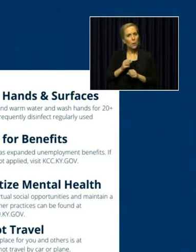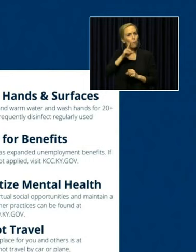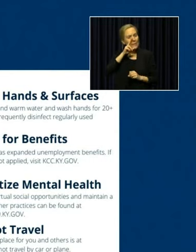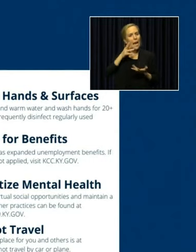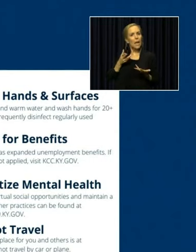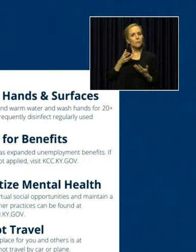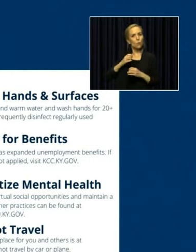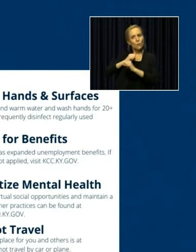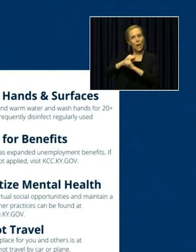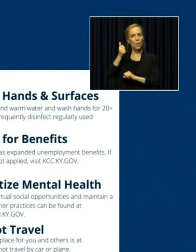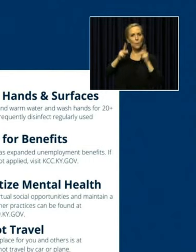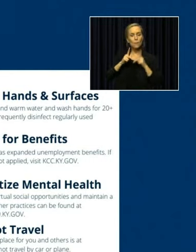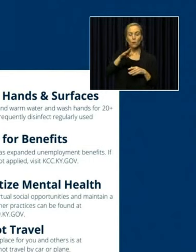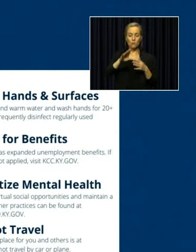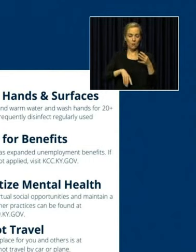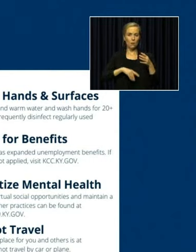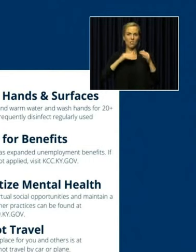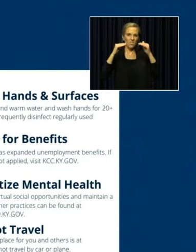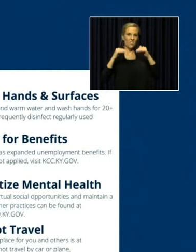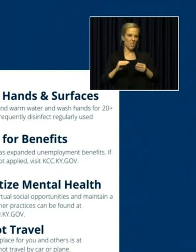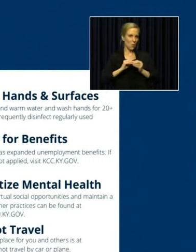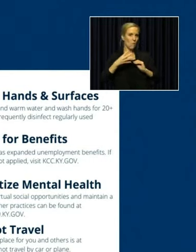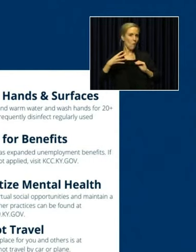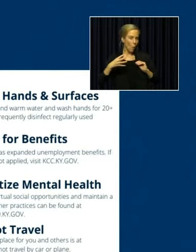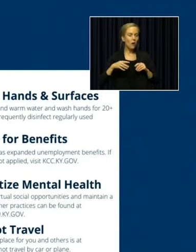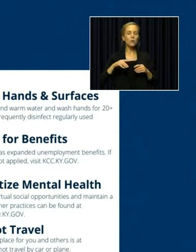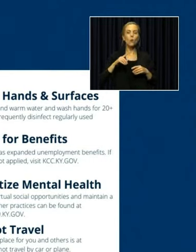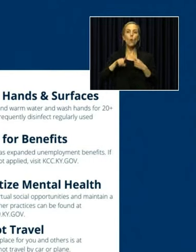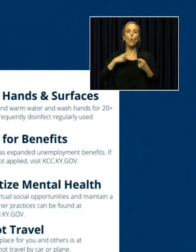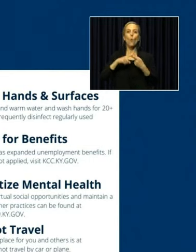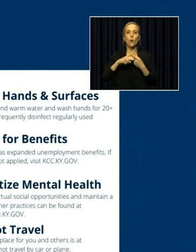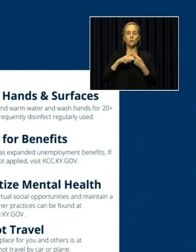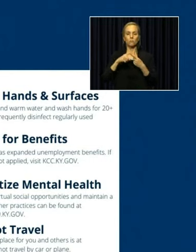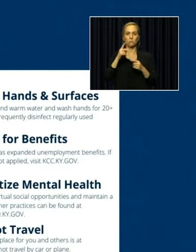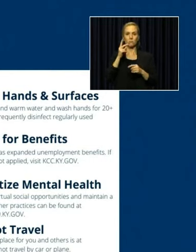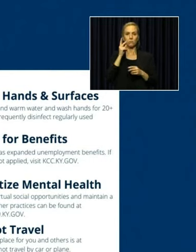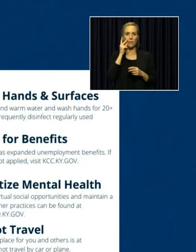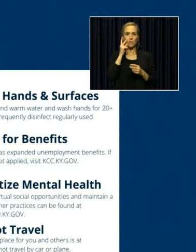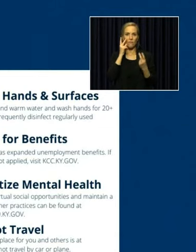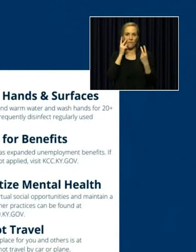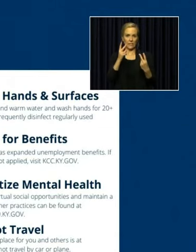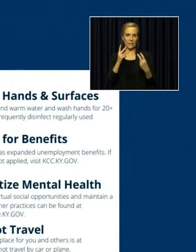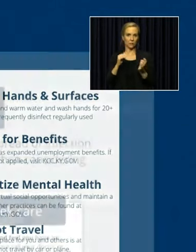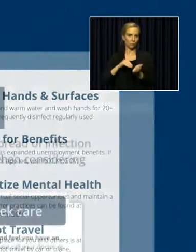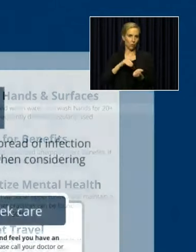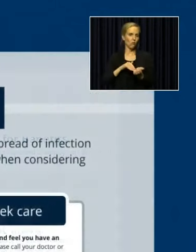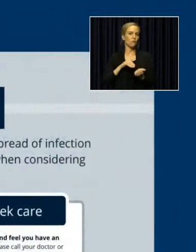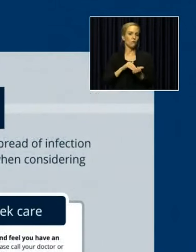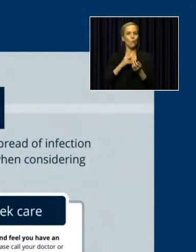HANDS. IF YOU DON'T WASH THEM FOR 20 SECOND, IT DOESN'T COUNT. AND CONTINUE TO MONITOR YOUR